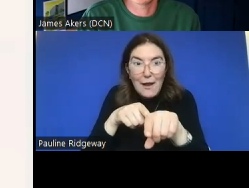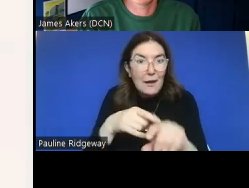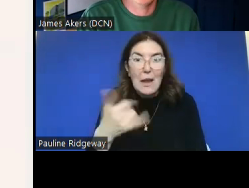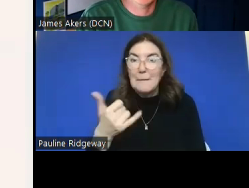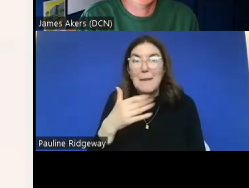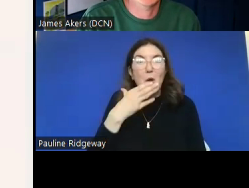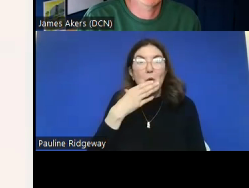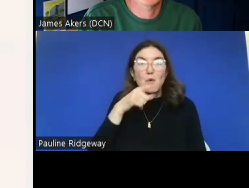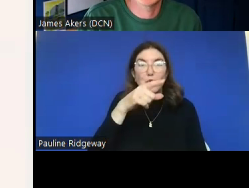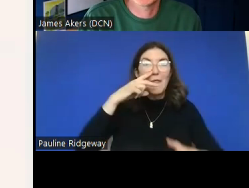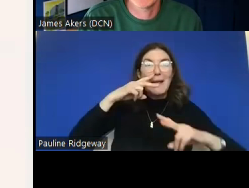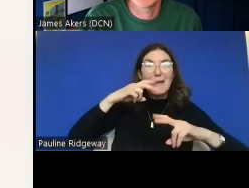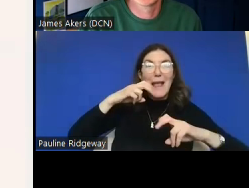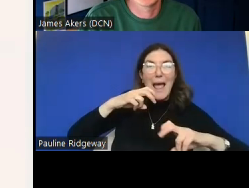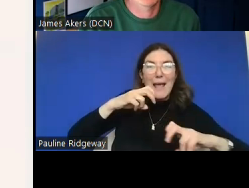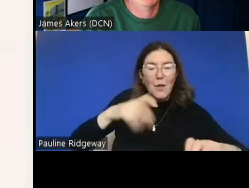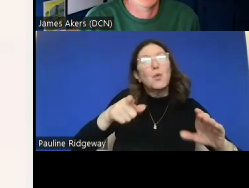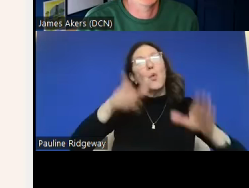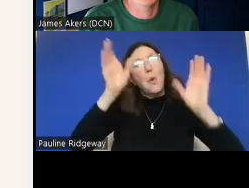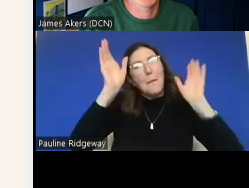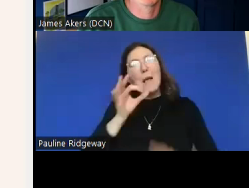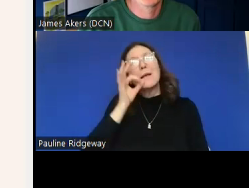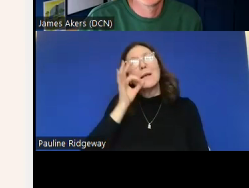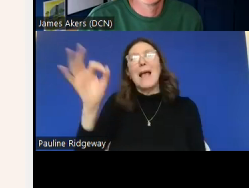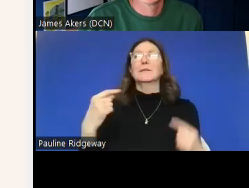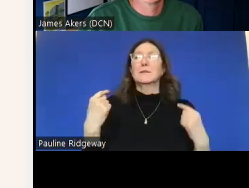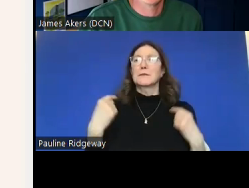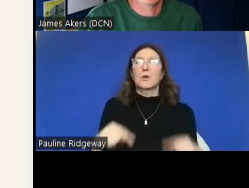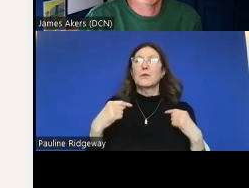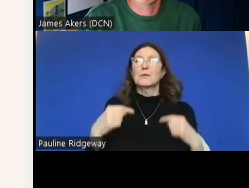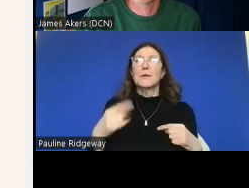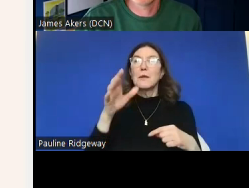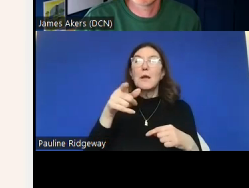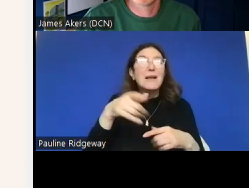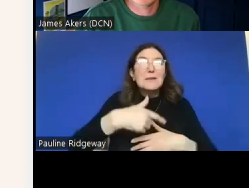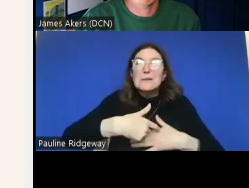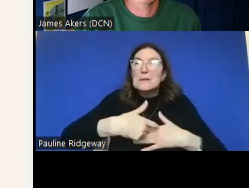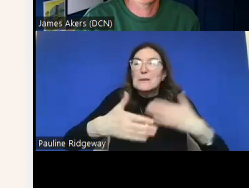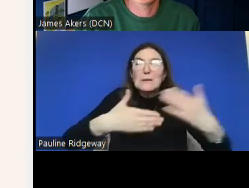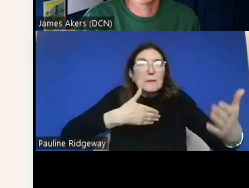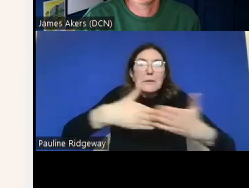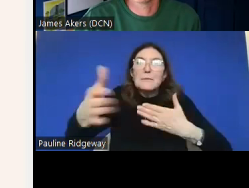and you need to ask for consent in advance of that. There are a few different platforms that you can use